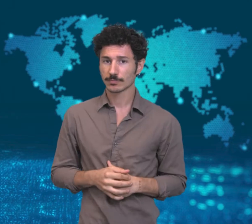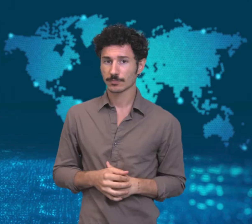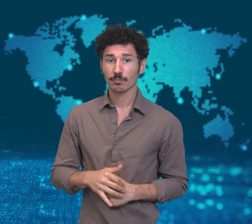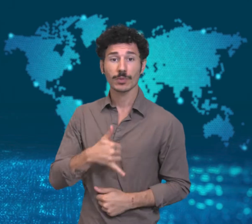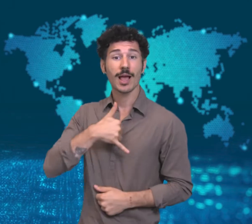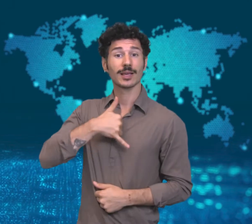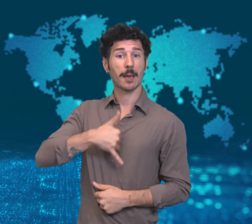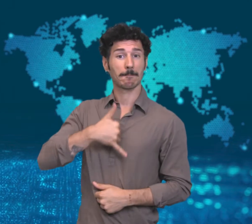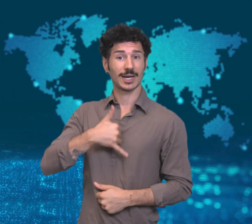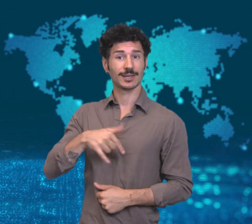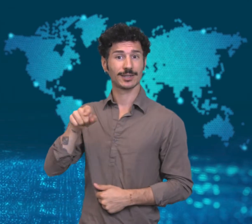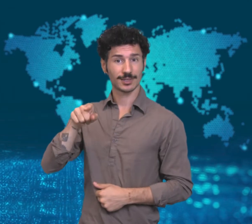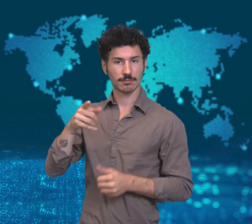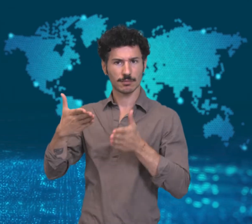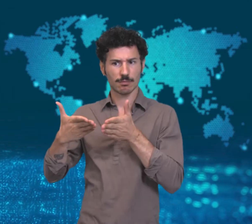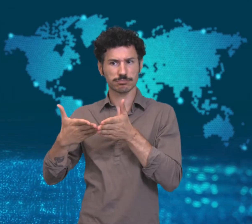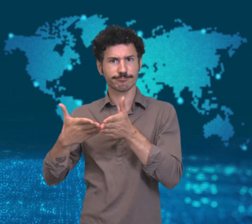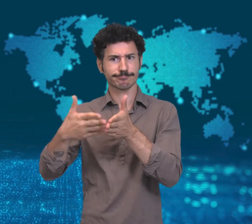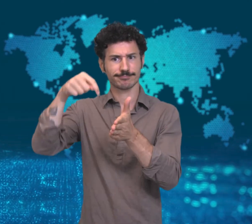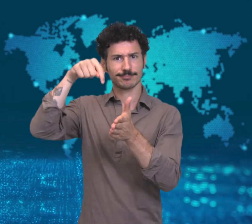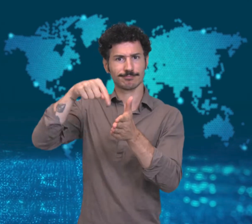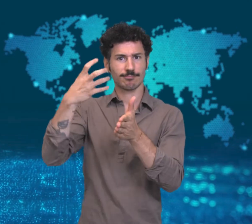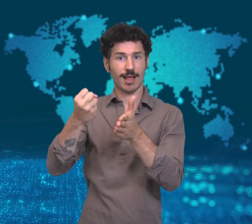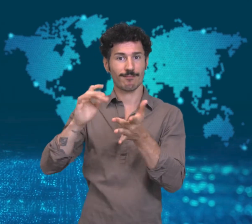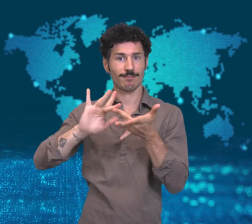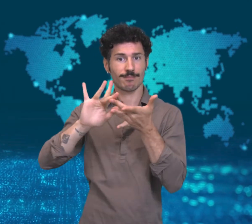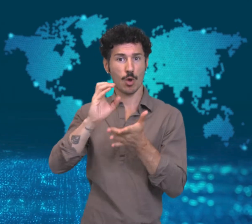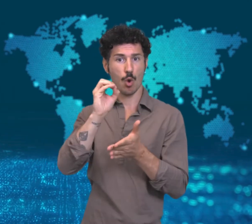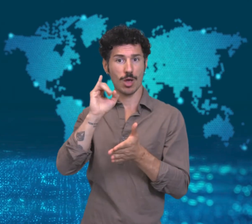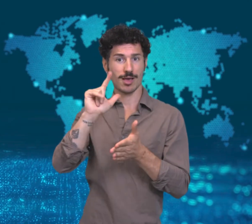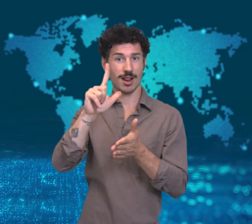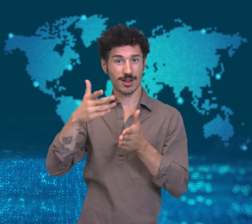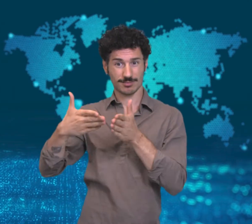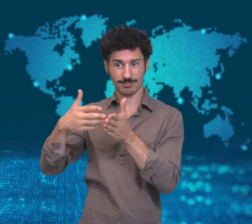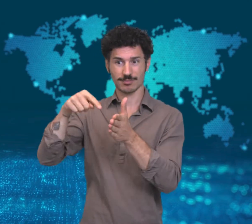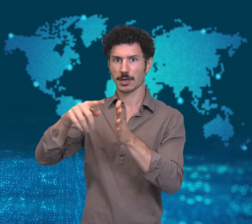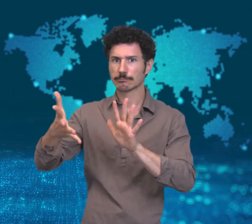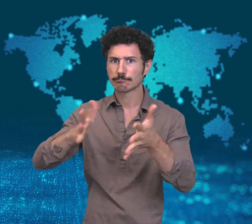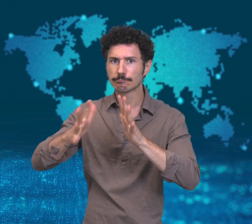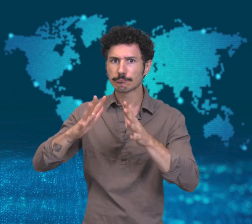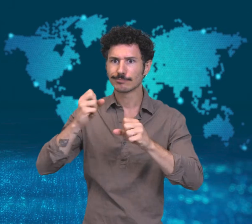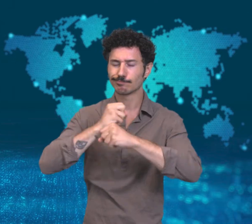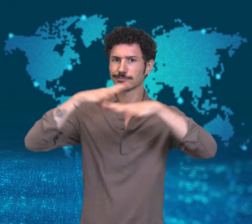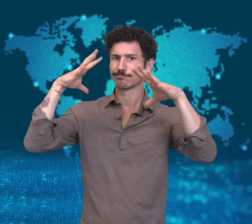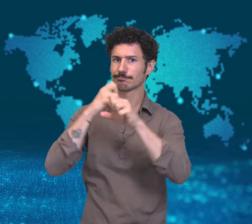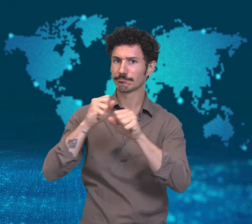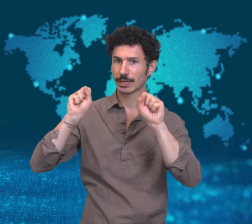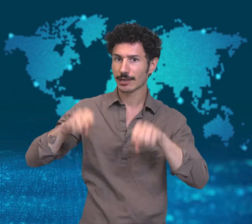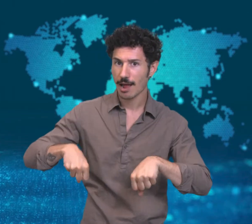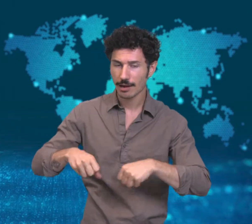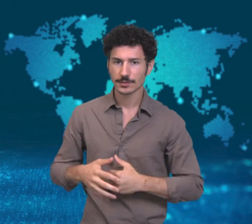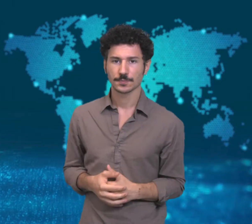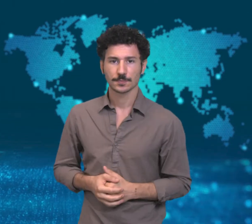Oil tanker at risk of explosion.